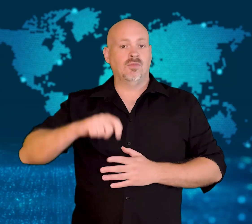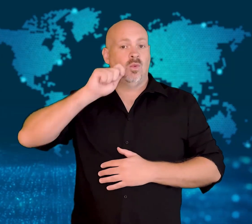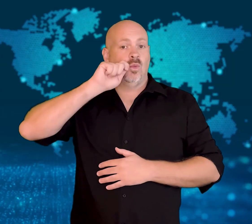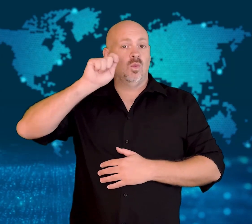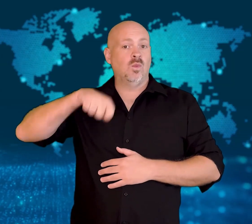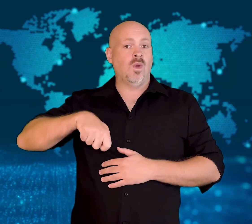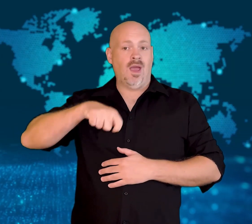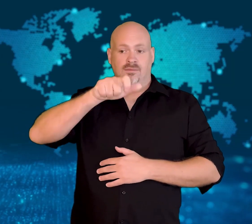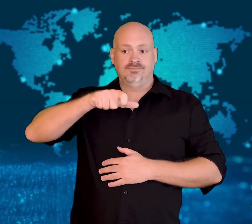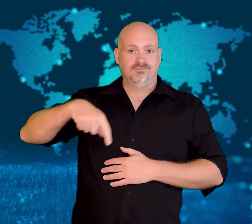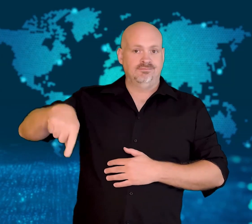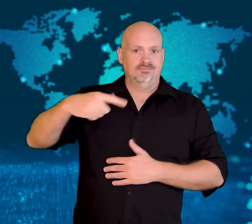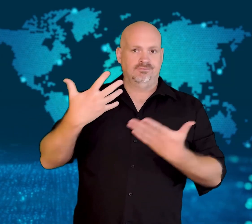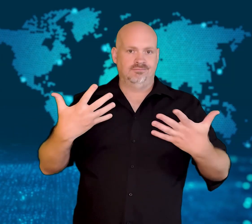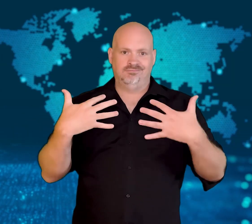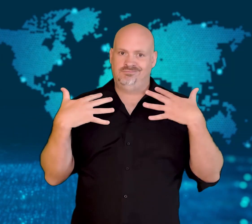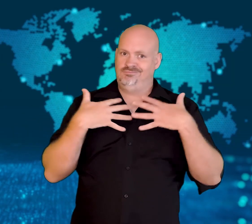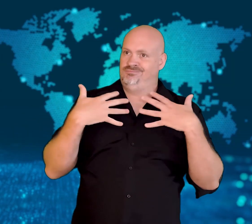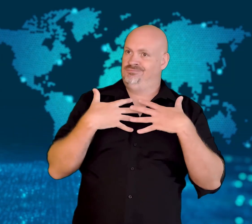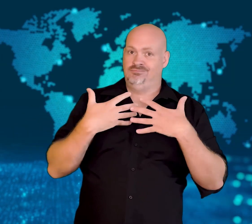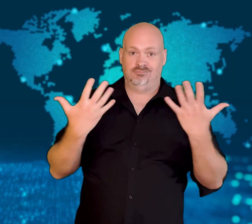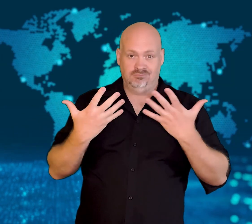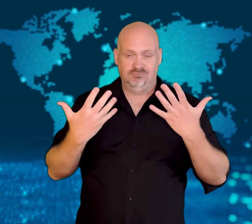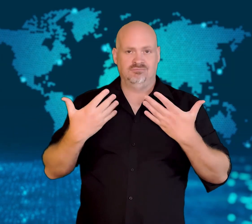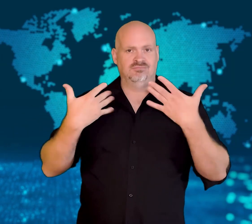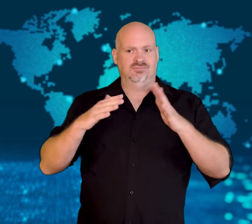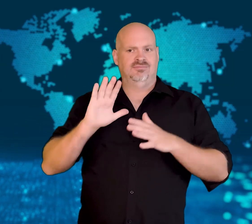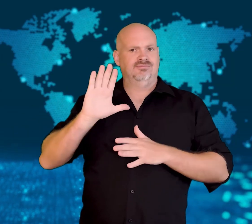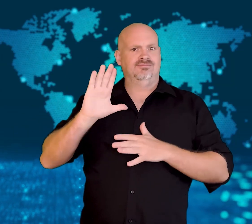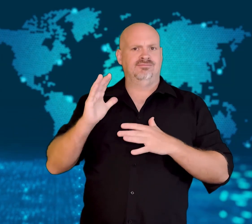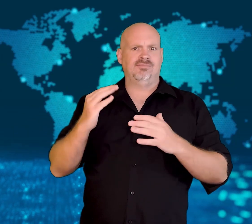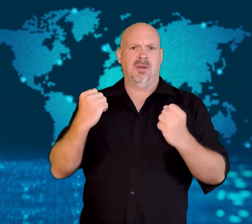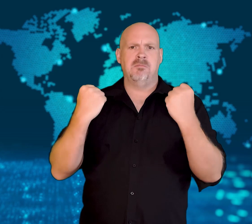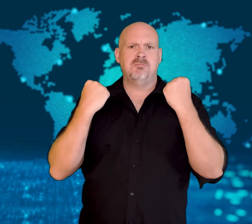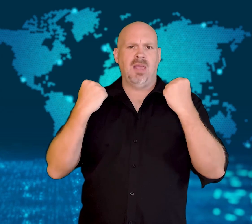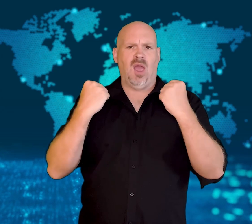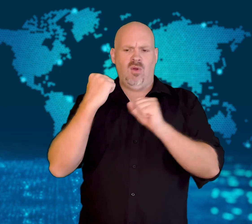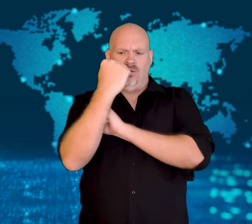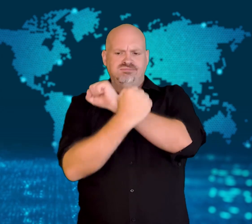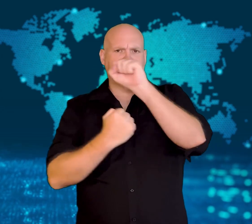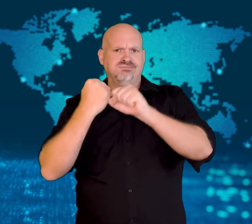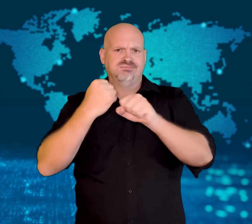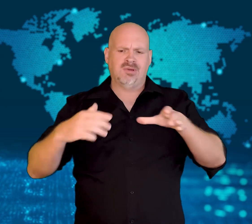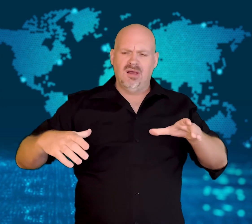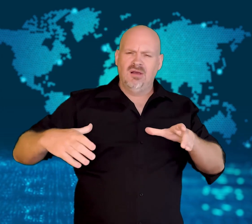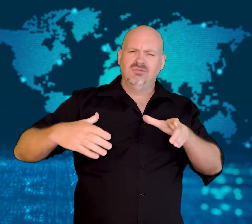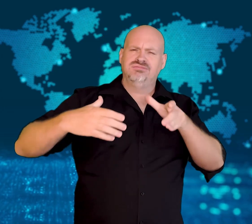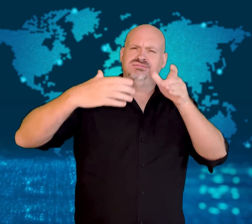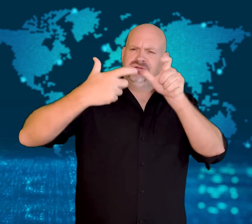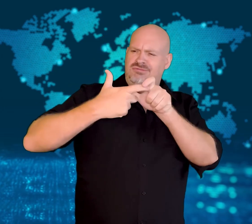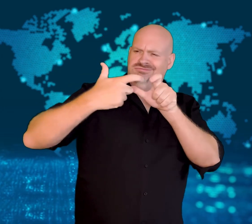[GAVIN]: Ukrainians are fearing their safety after shelling took